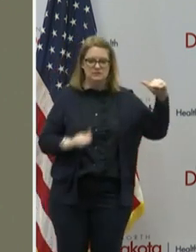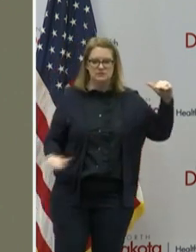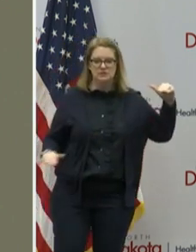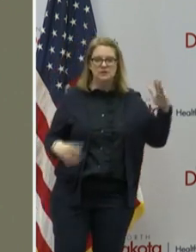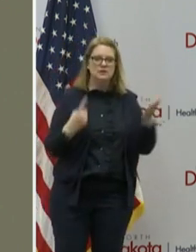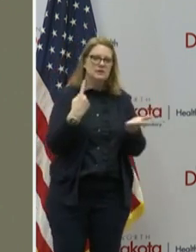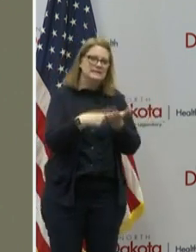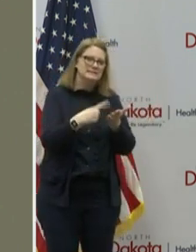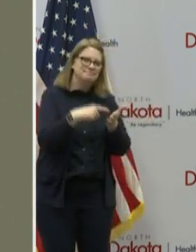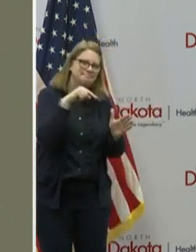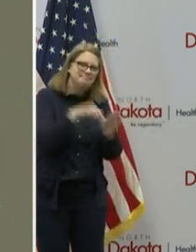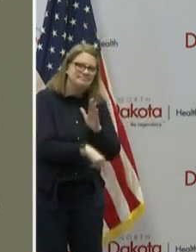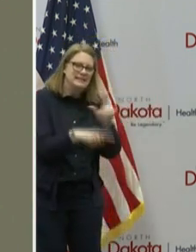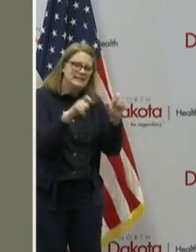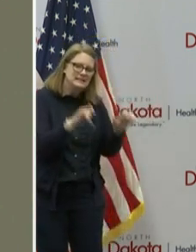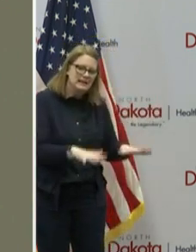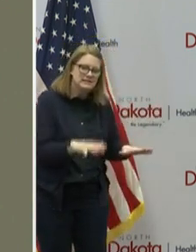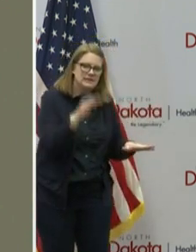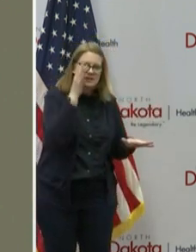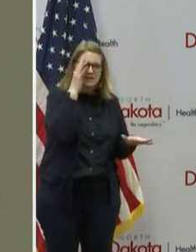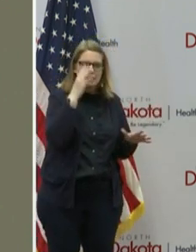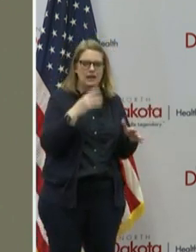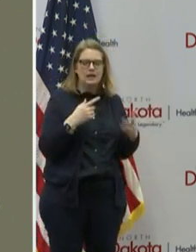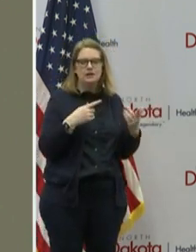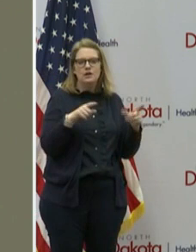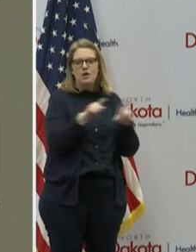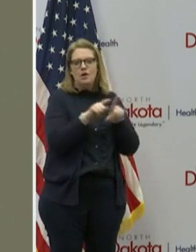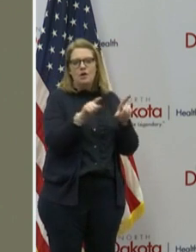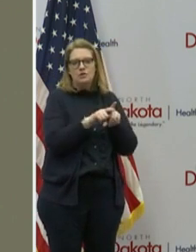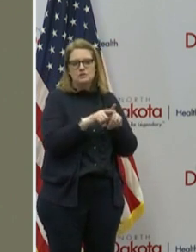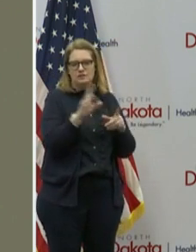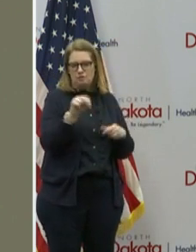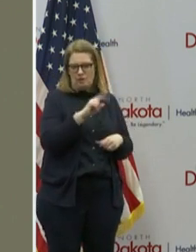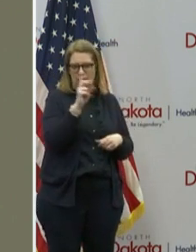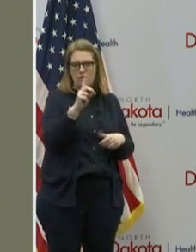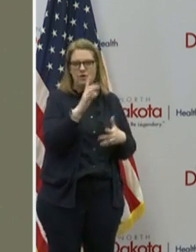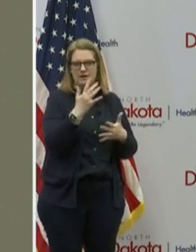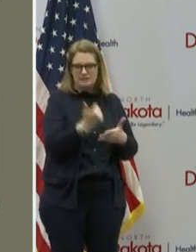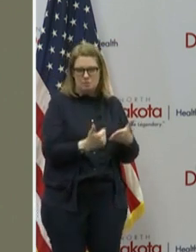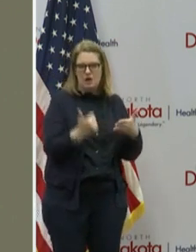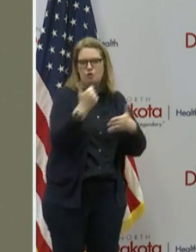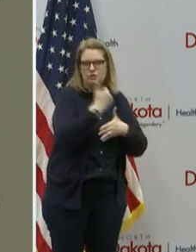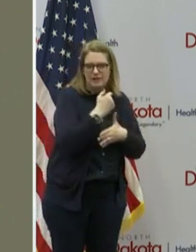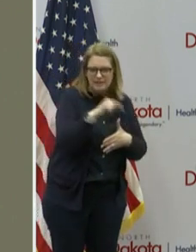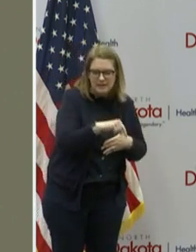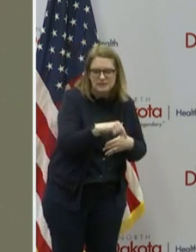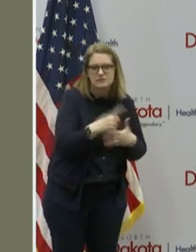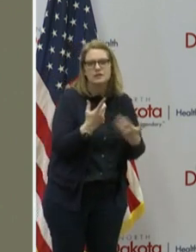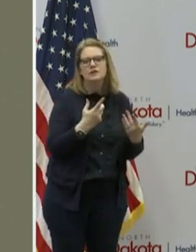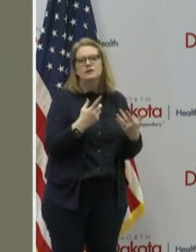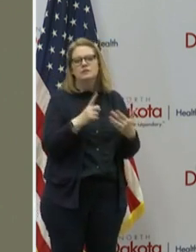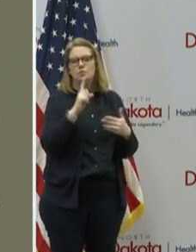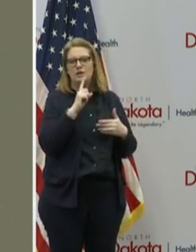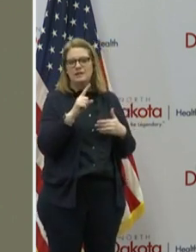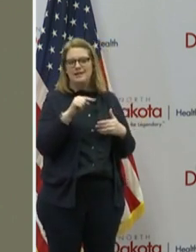AVERAGE AND SHOWS A DECLINE IN THE 1.3% POSITIVE HELPED TO MOVE THAT DOWN.